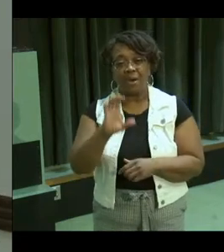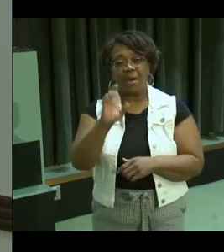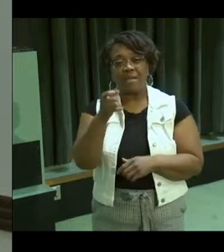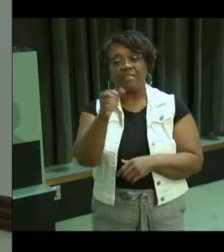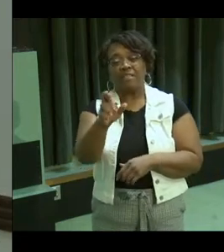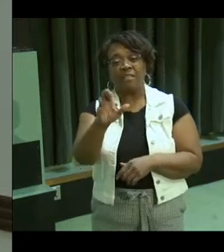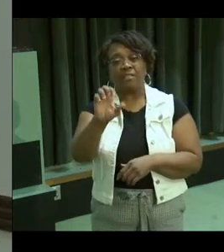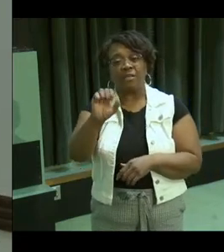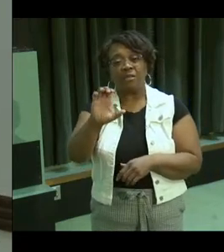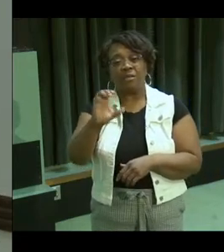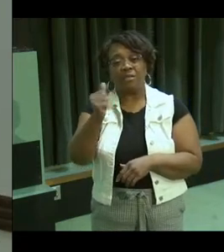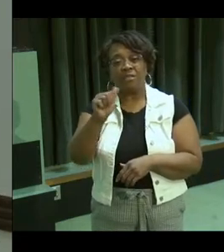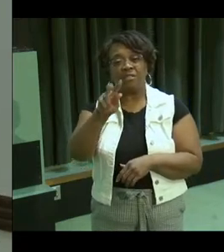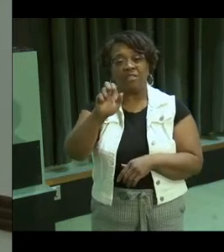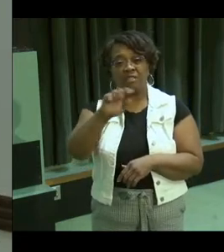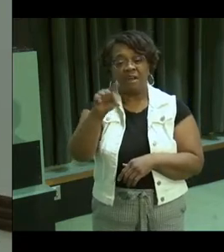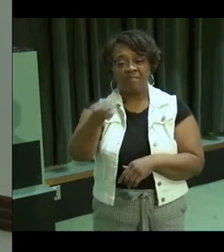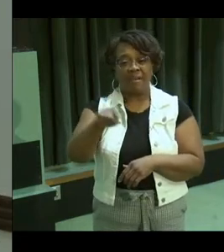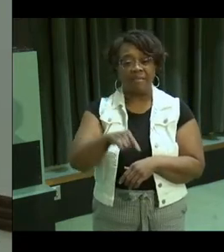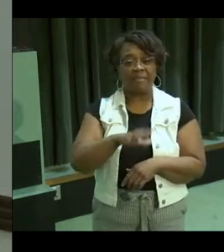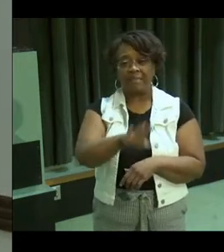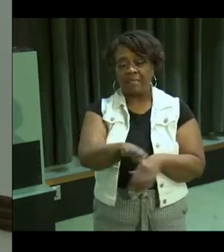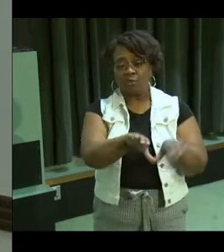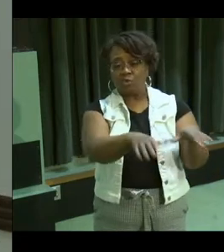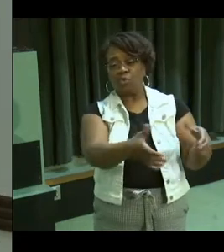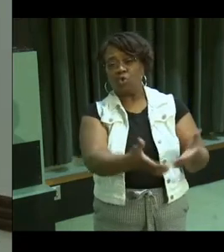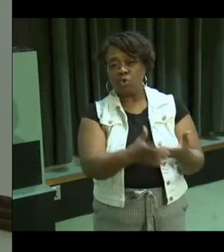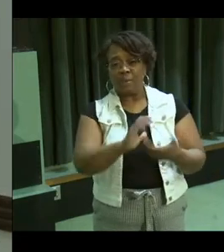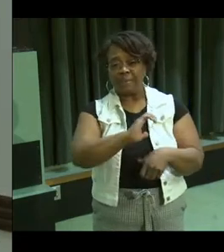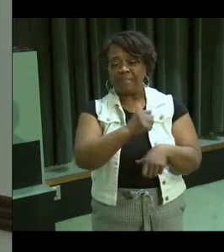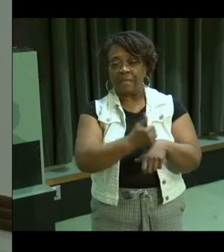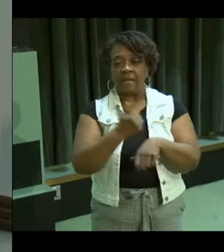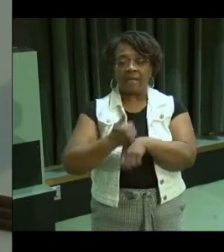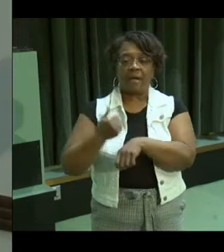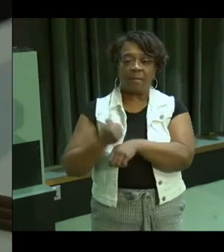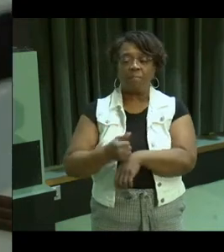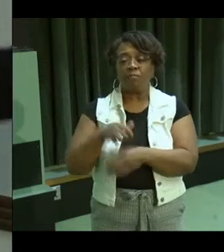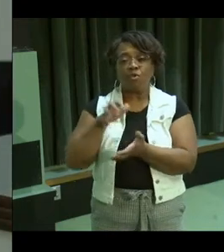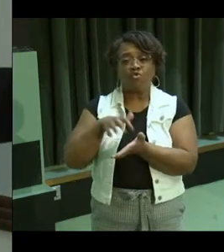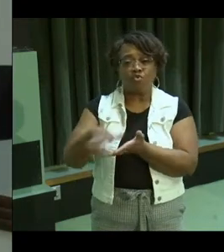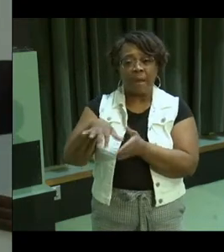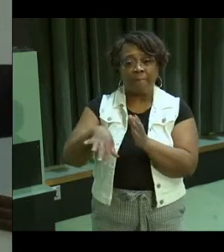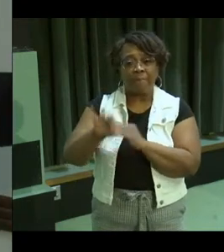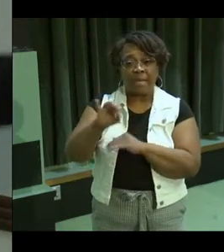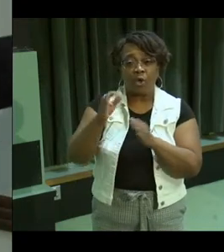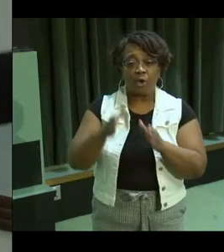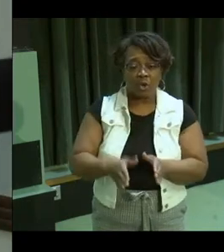Chavez and his compatriots organizing Filipino worker,